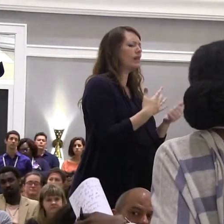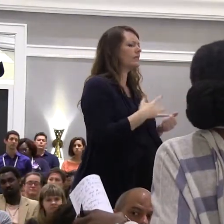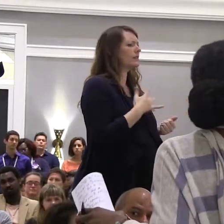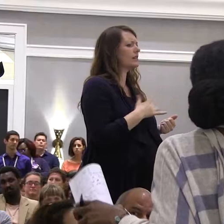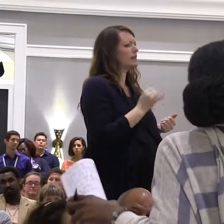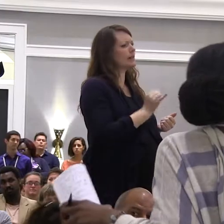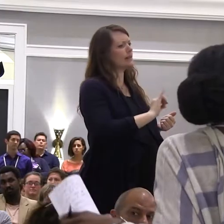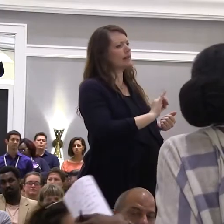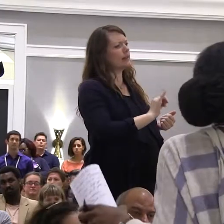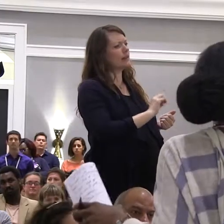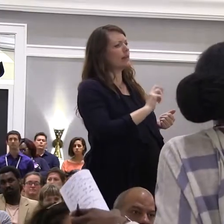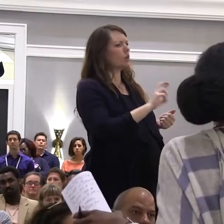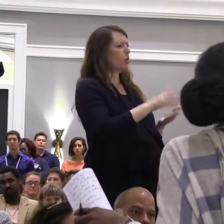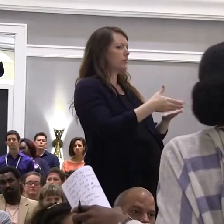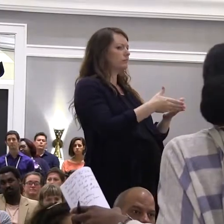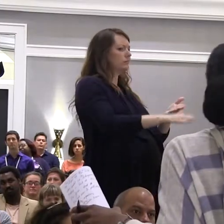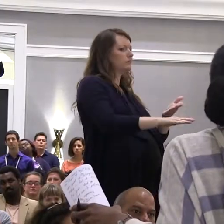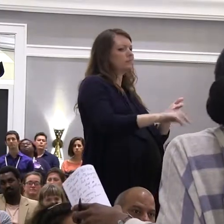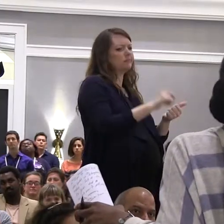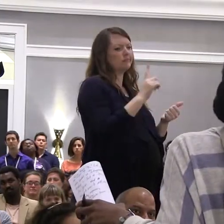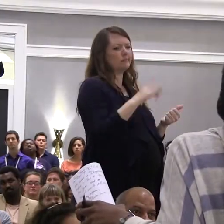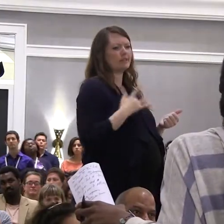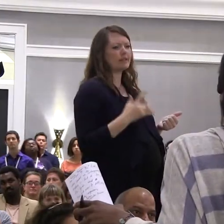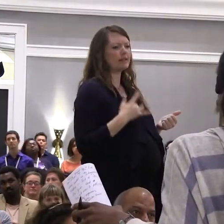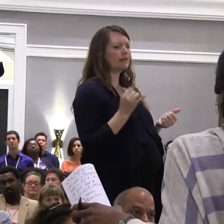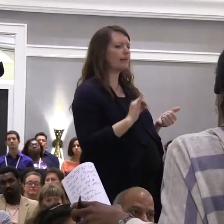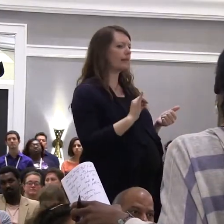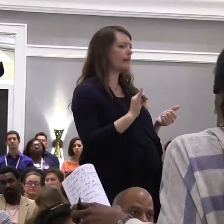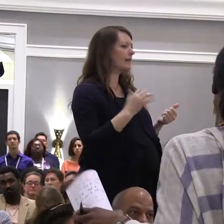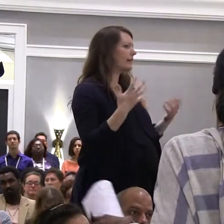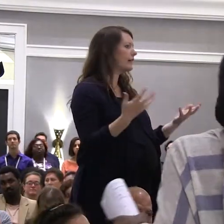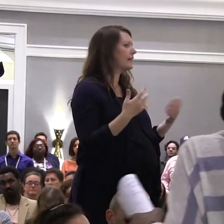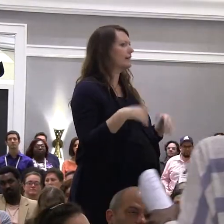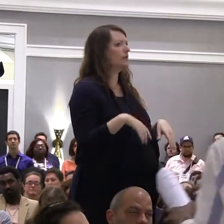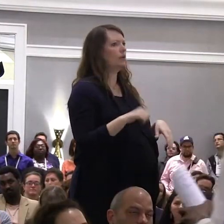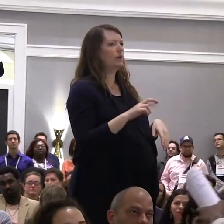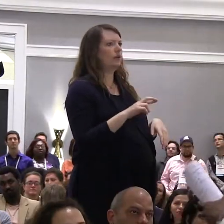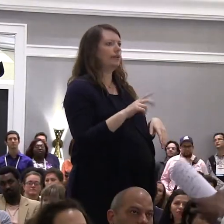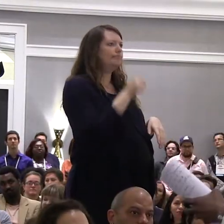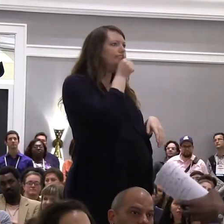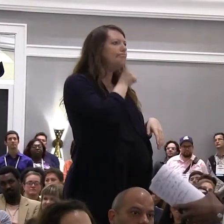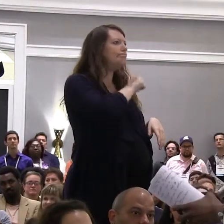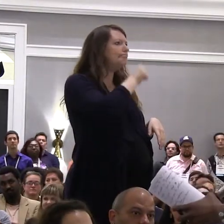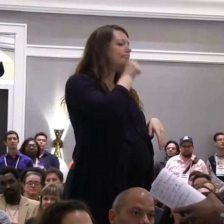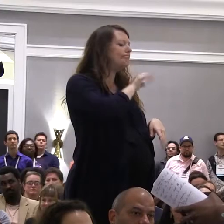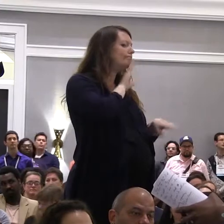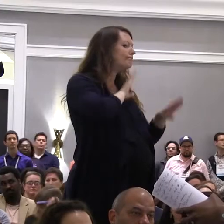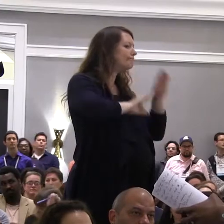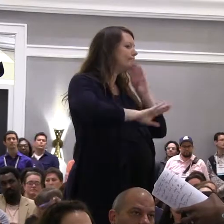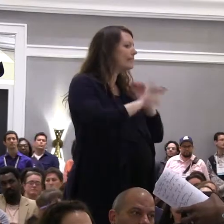or what exclusionary practices an organization might be operating under that they are unaware of.